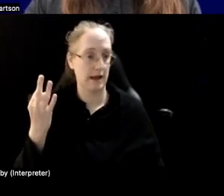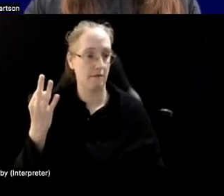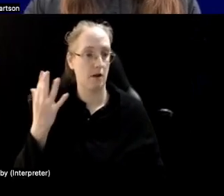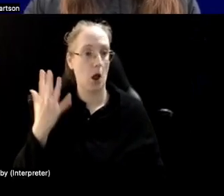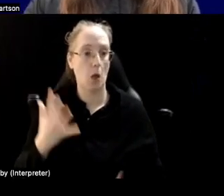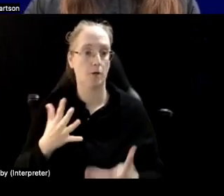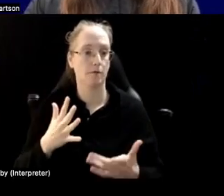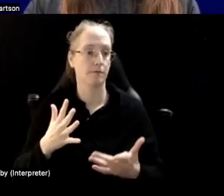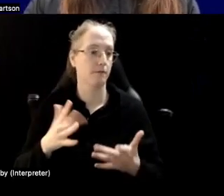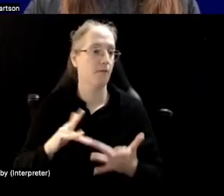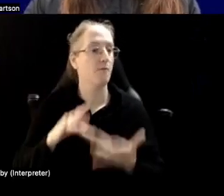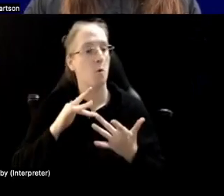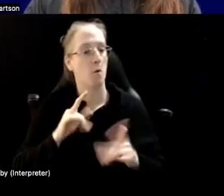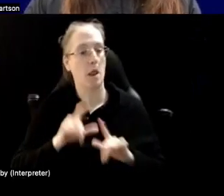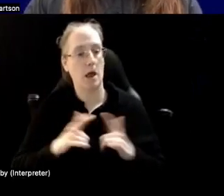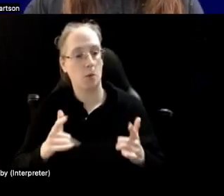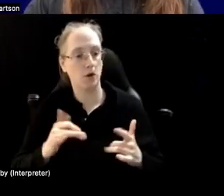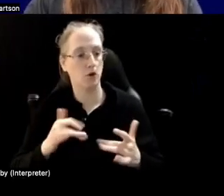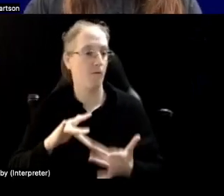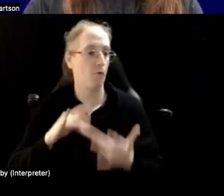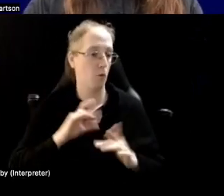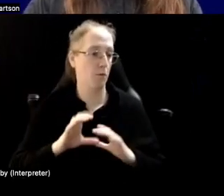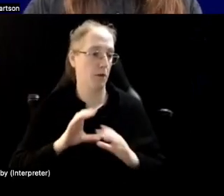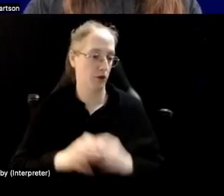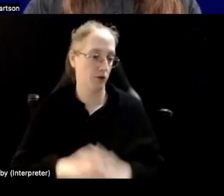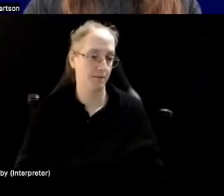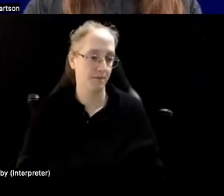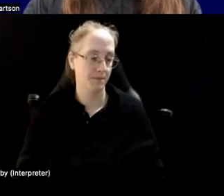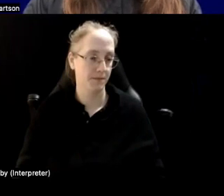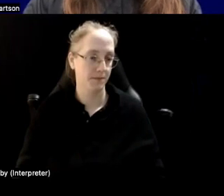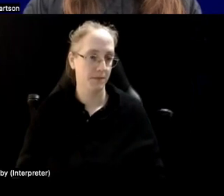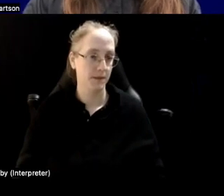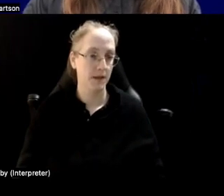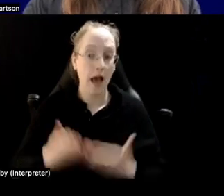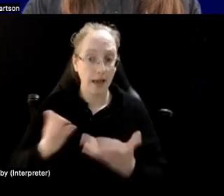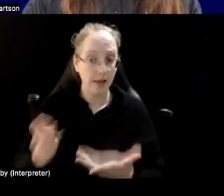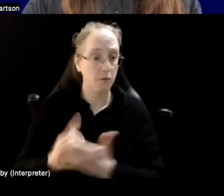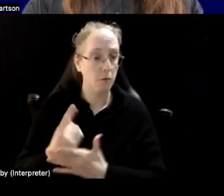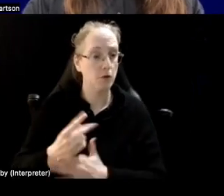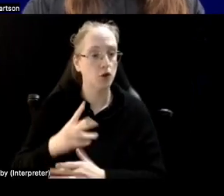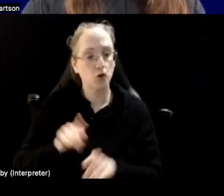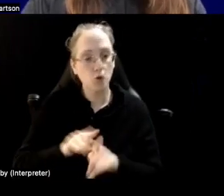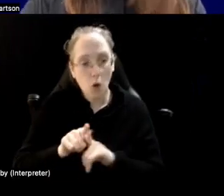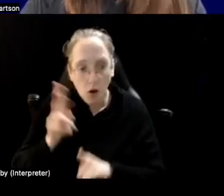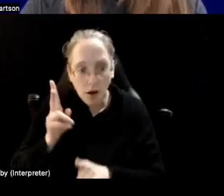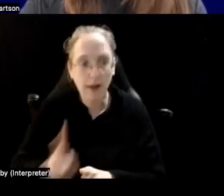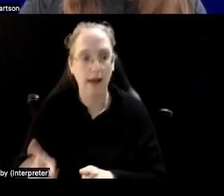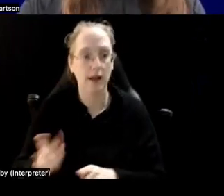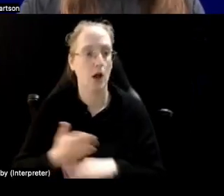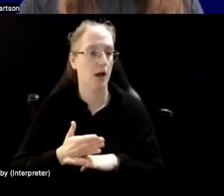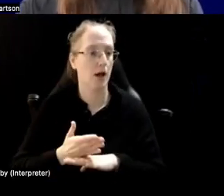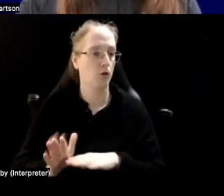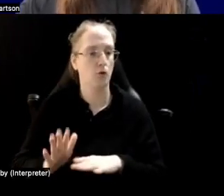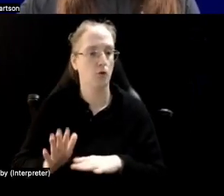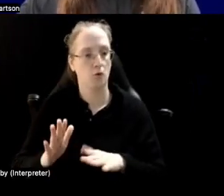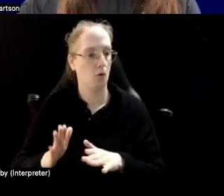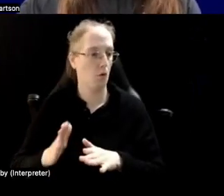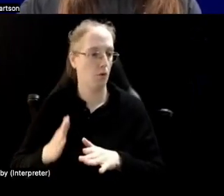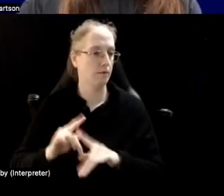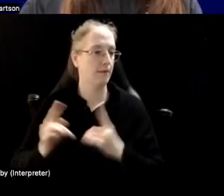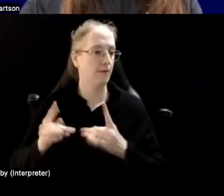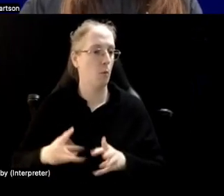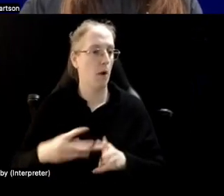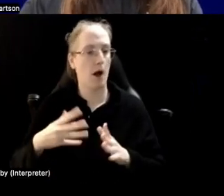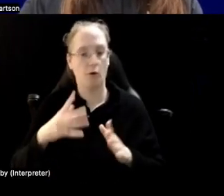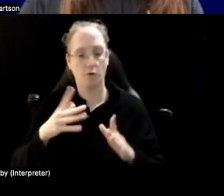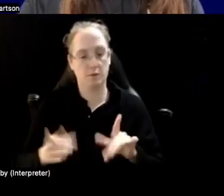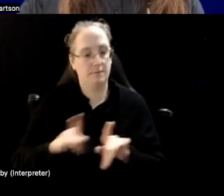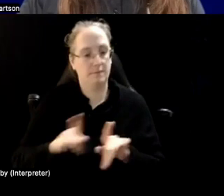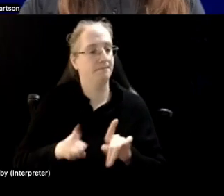or formal communication and give them a chance to relearn this way of being with people.